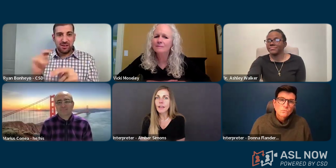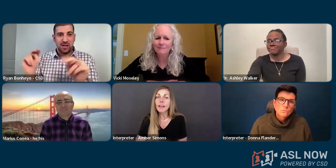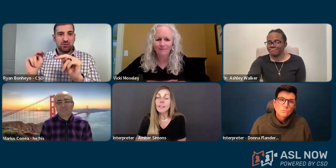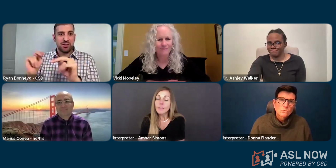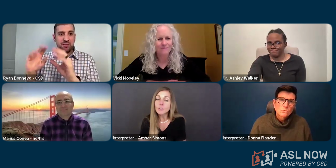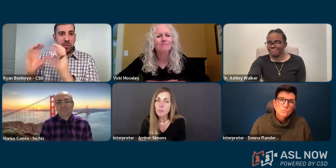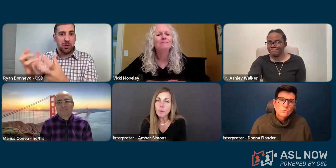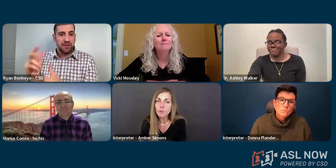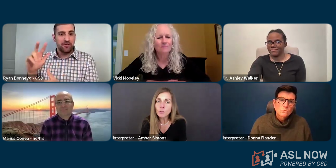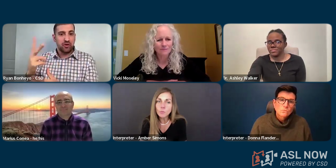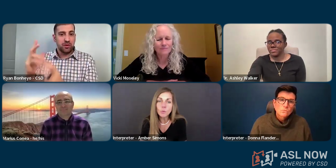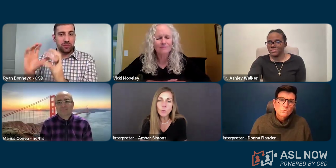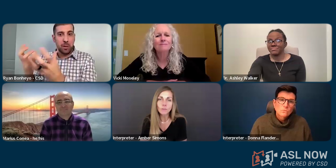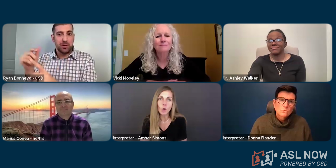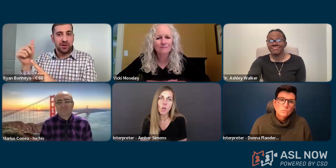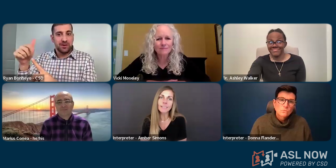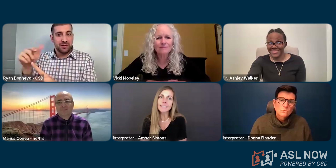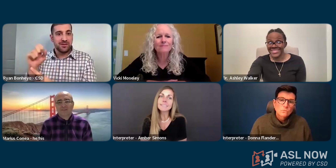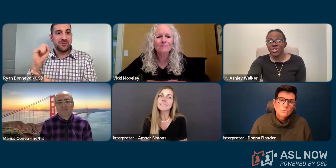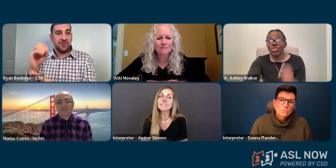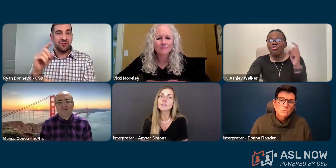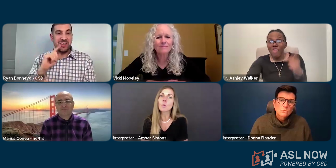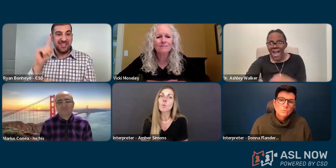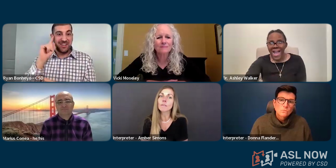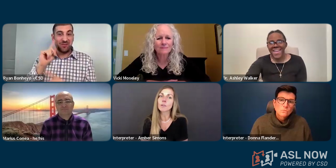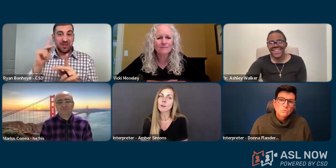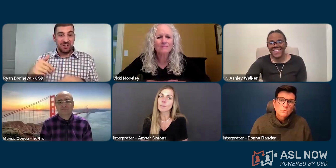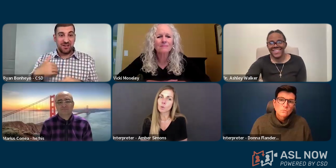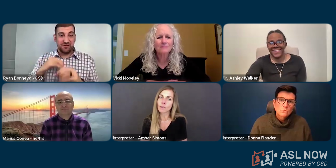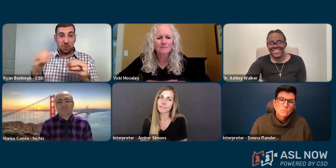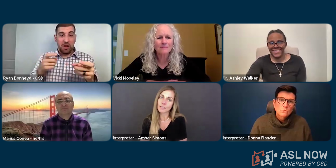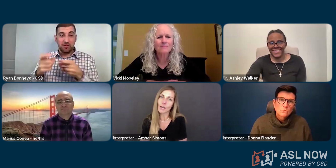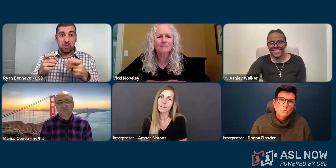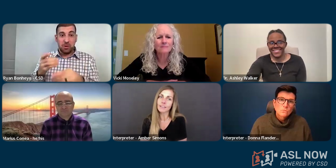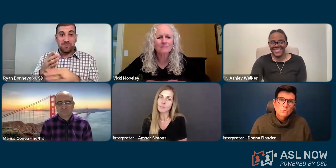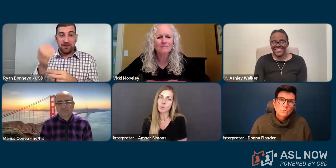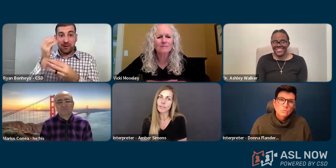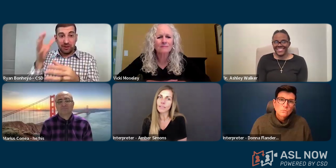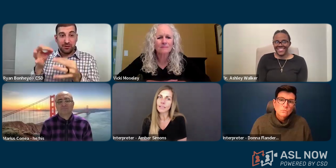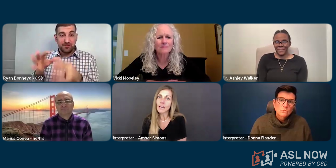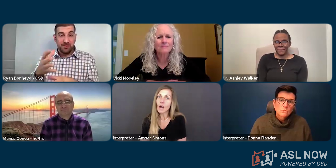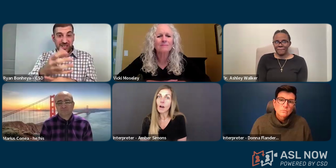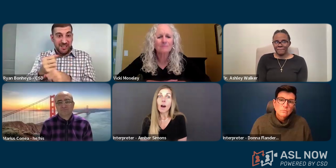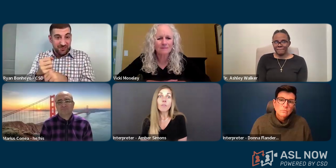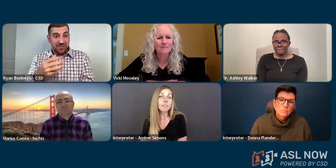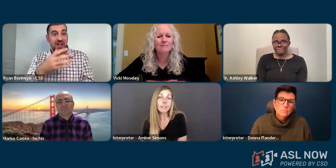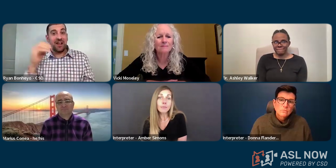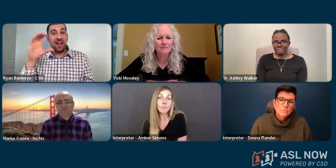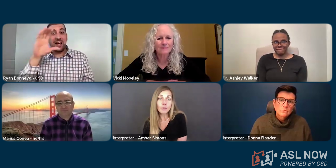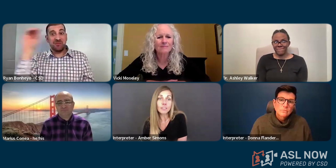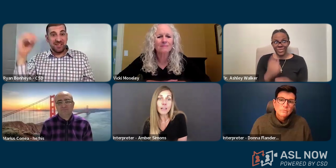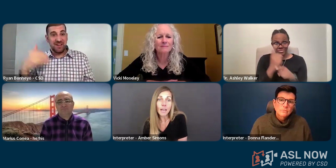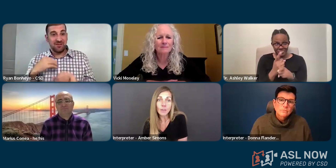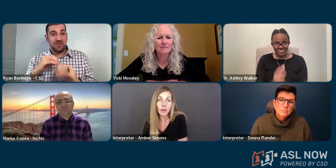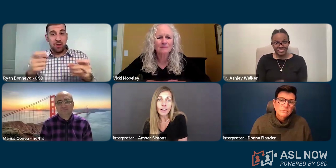that the interpreters who who is calling isn't one of your employees. They're not an employee of the deaf person either.